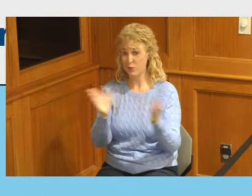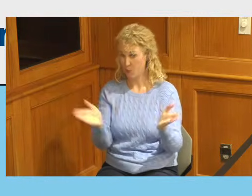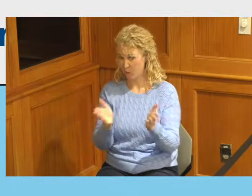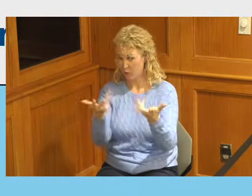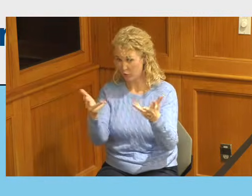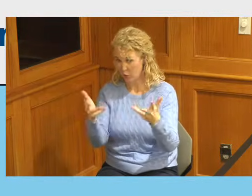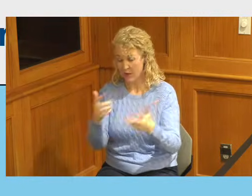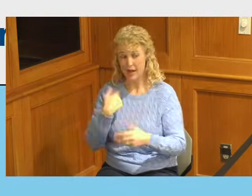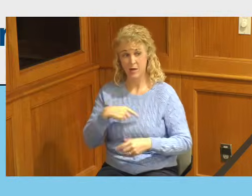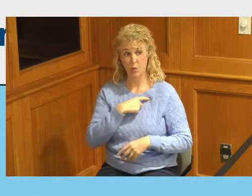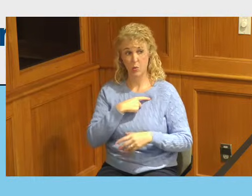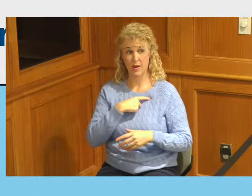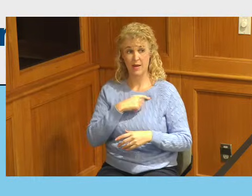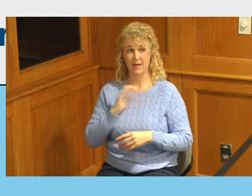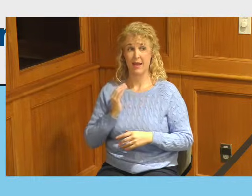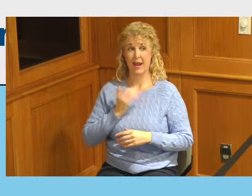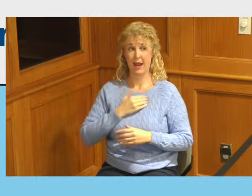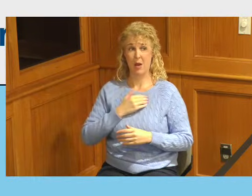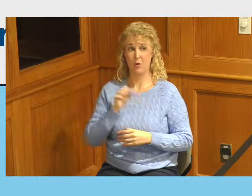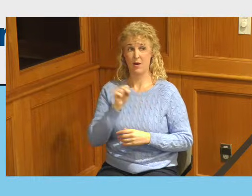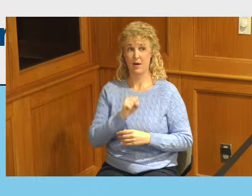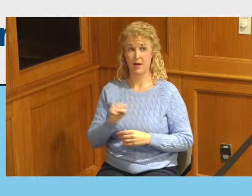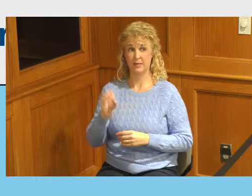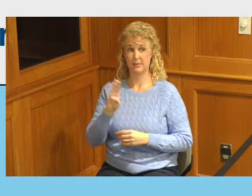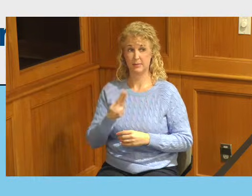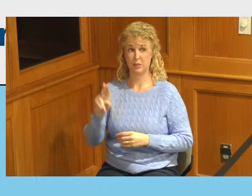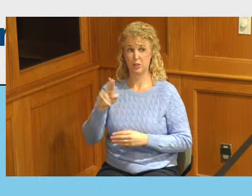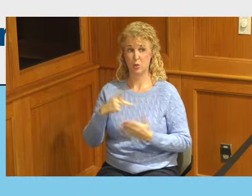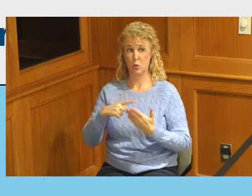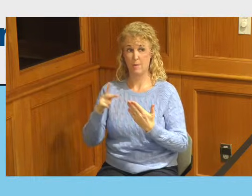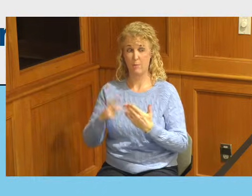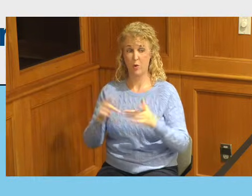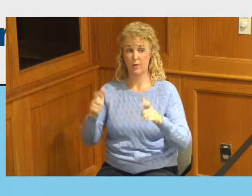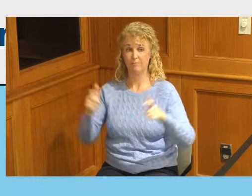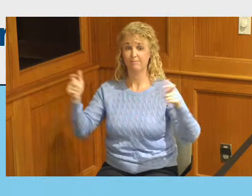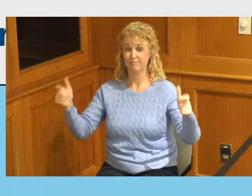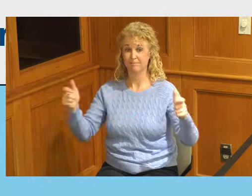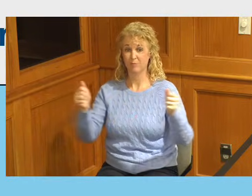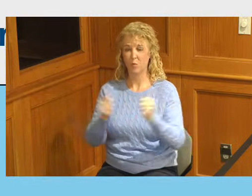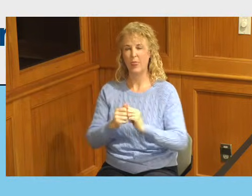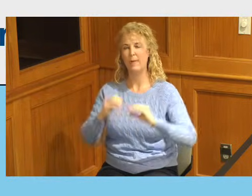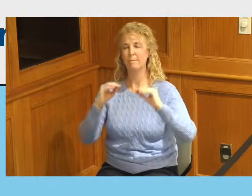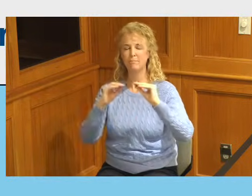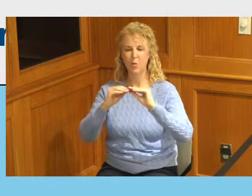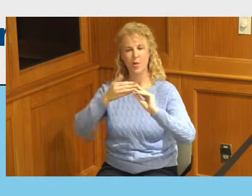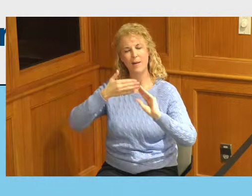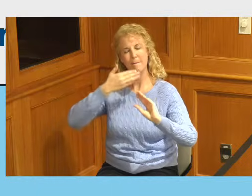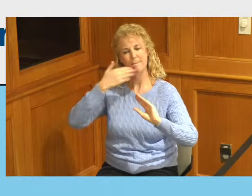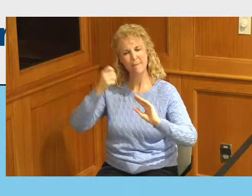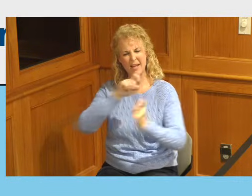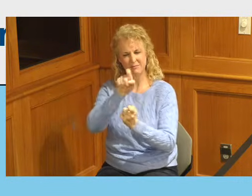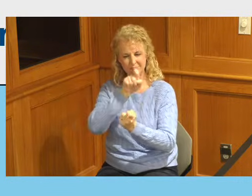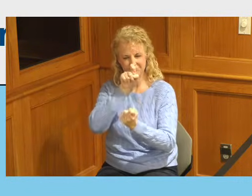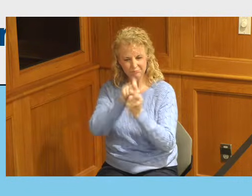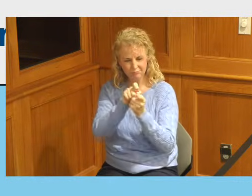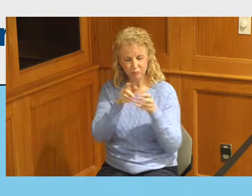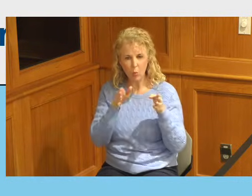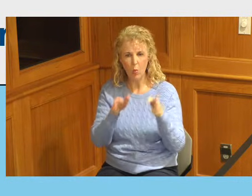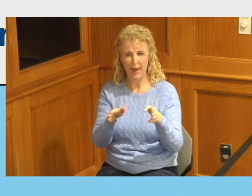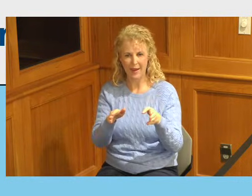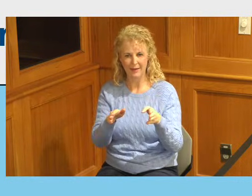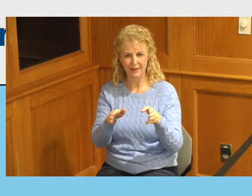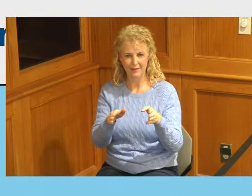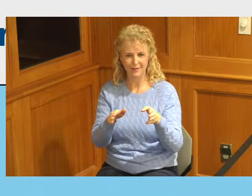MSD has expanded the SBU program with additional more strategic ways to reduce the risk of SBUS